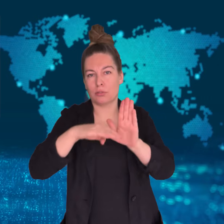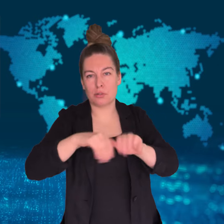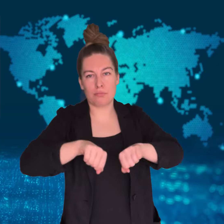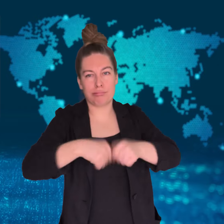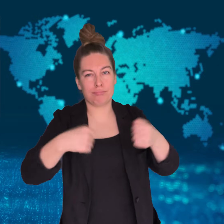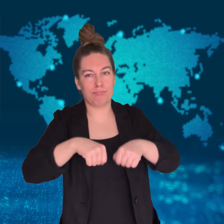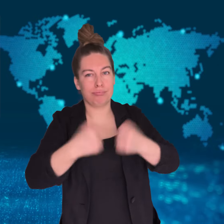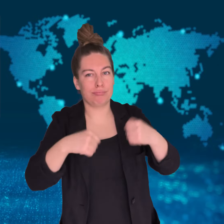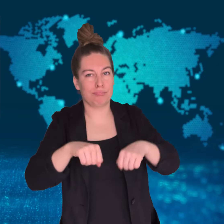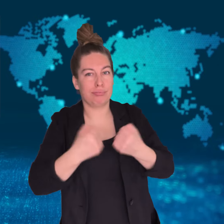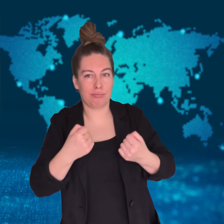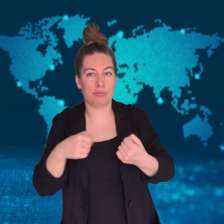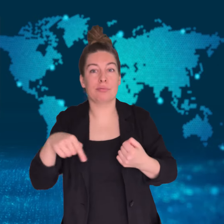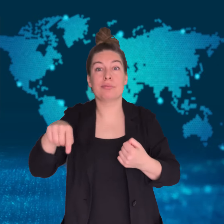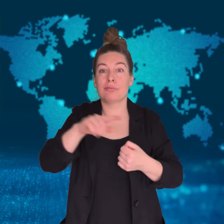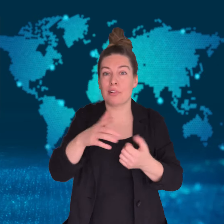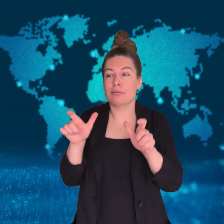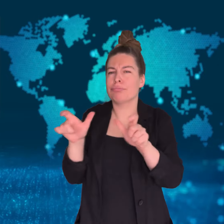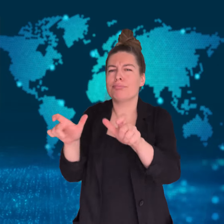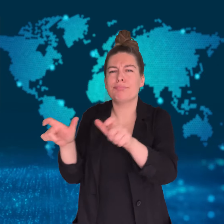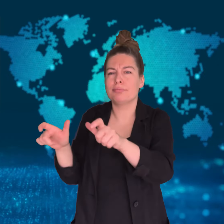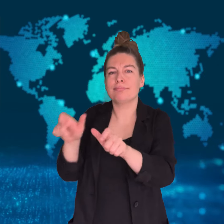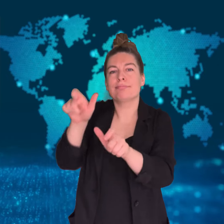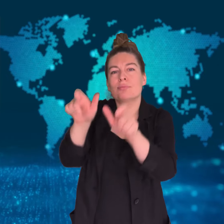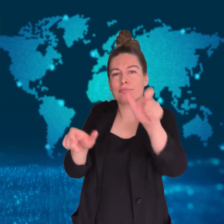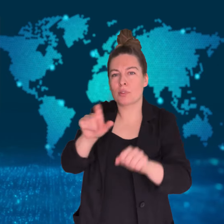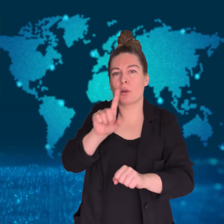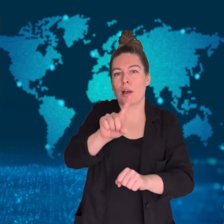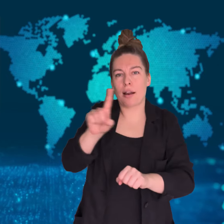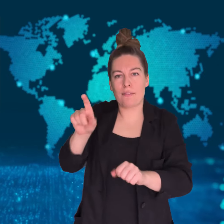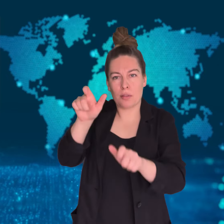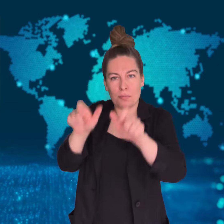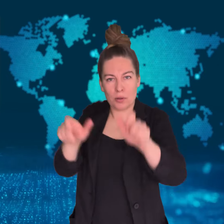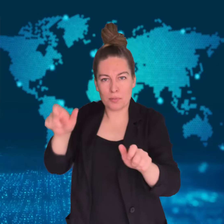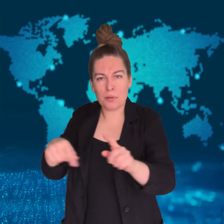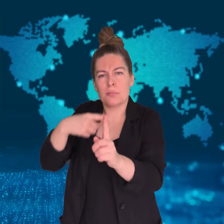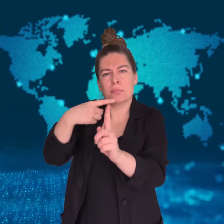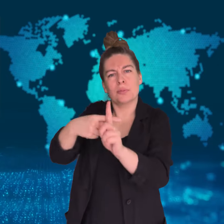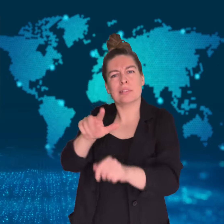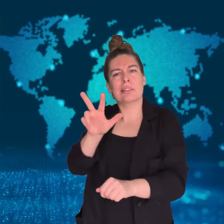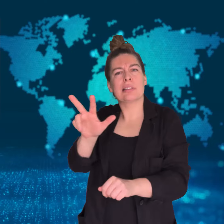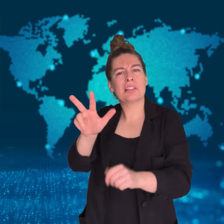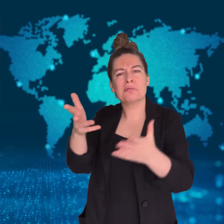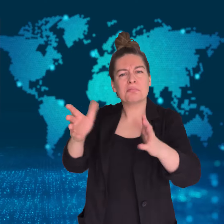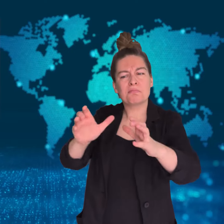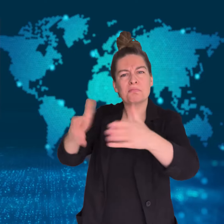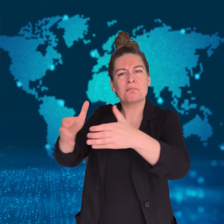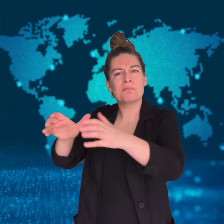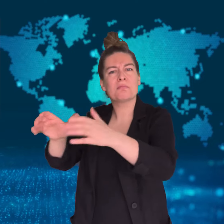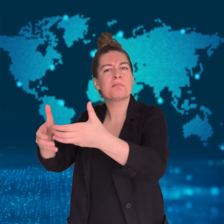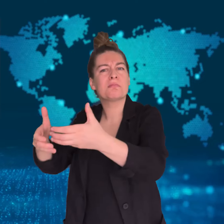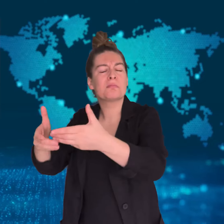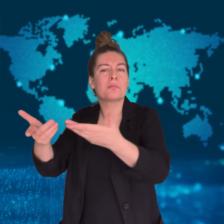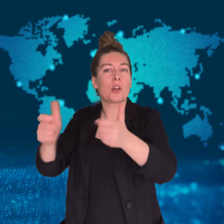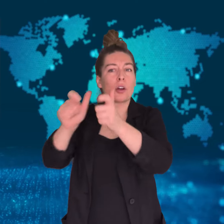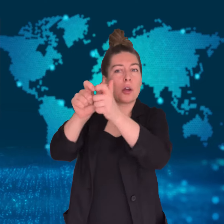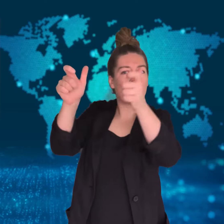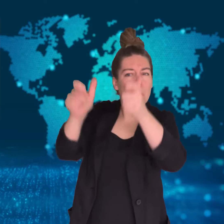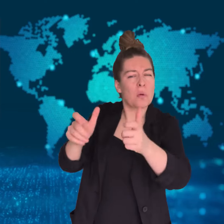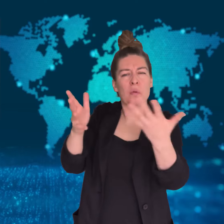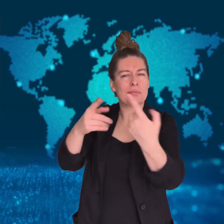Eleven people in all have been sanctioned, as well as three different entities or companies.